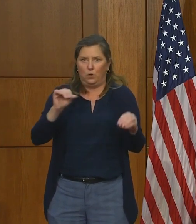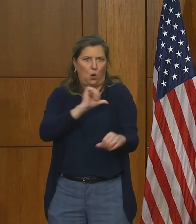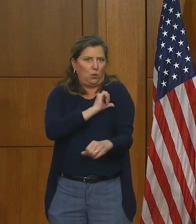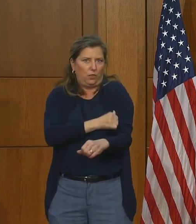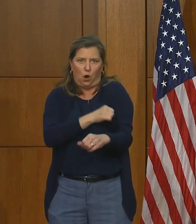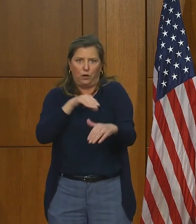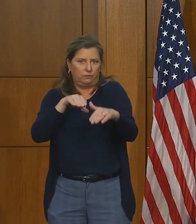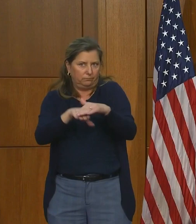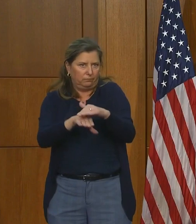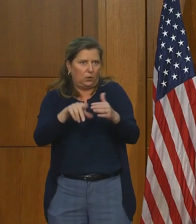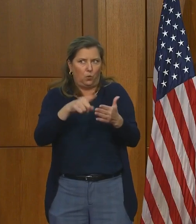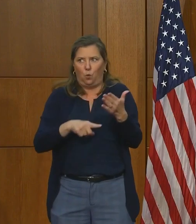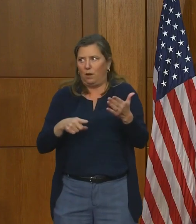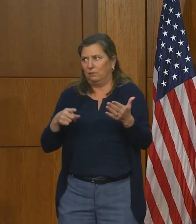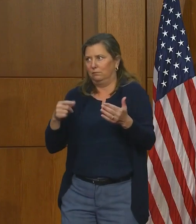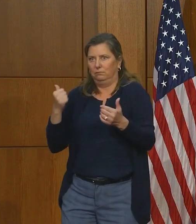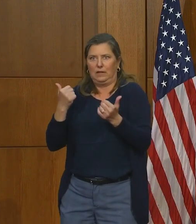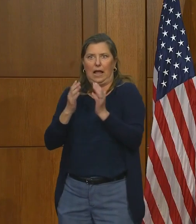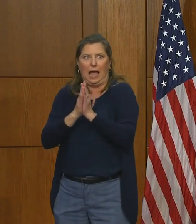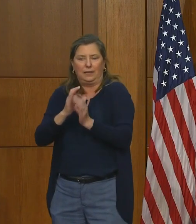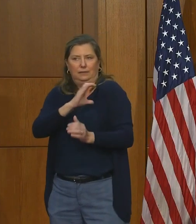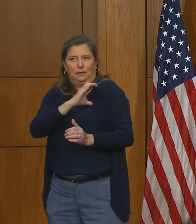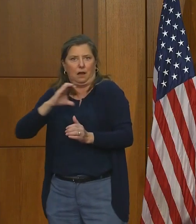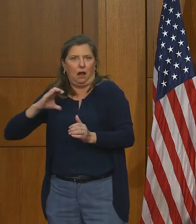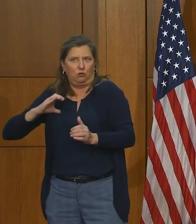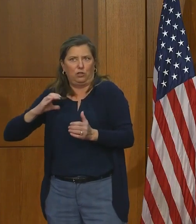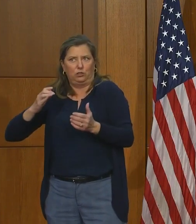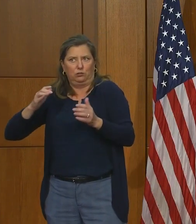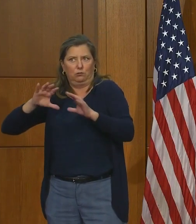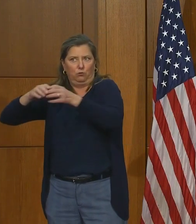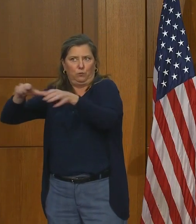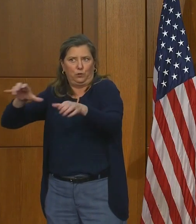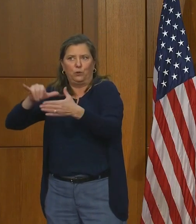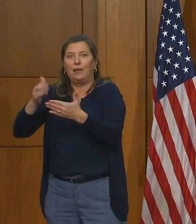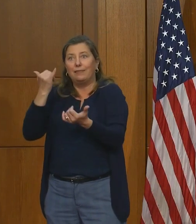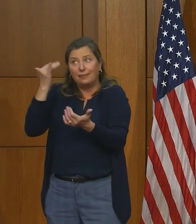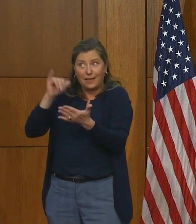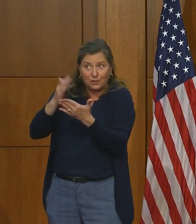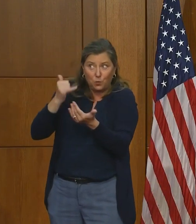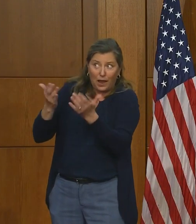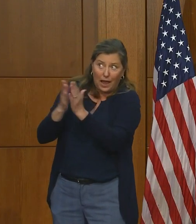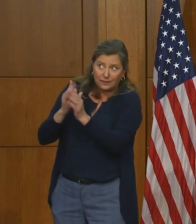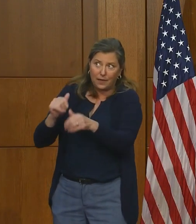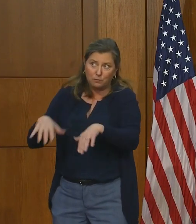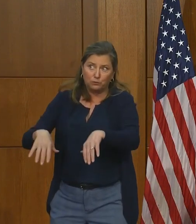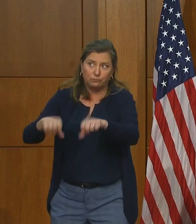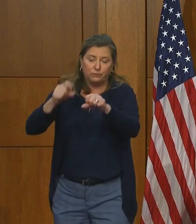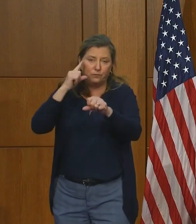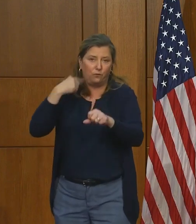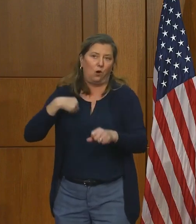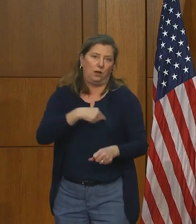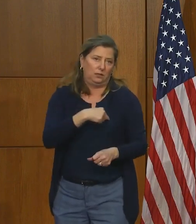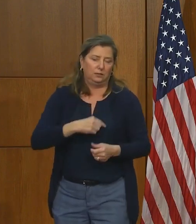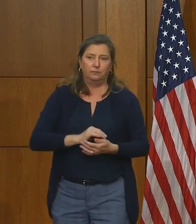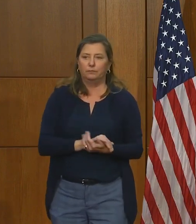GOVERNMENT NICE SO WE DO NOT HAVE THE AUTHORITY TO DO WHAT THE GOVERNORS ASKED THE CONGRESSIONAL DELEGATION TO DO